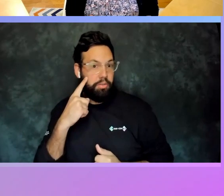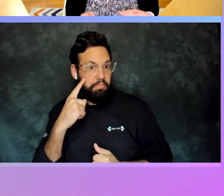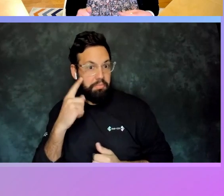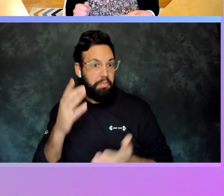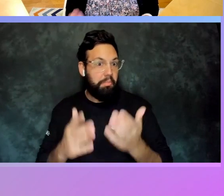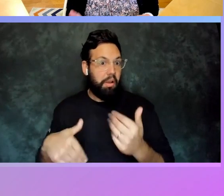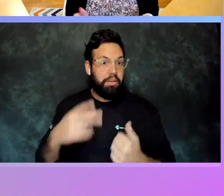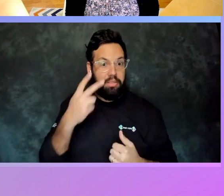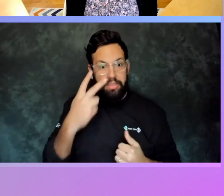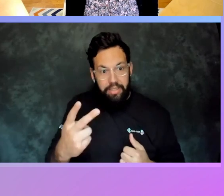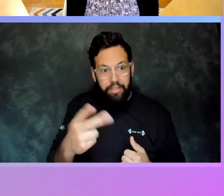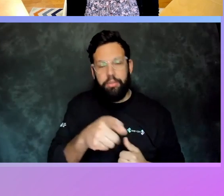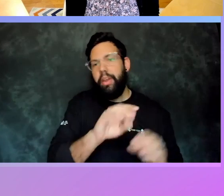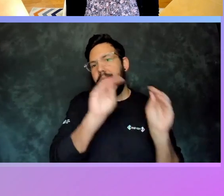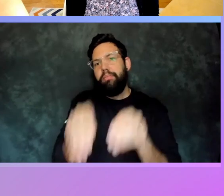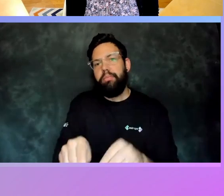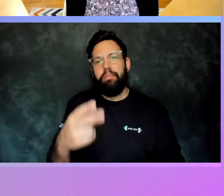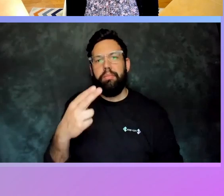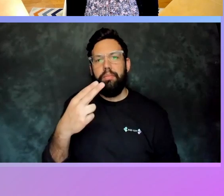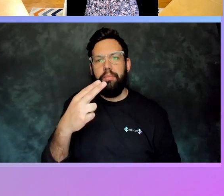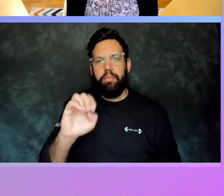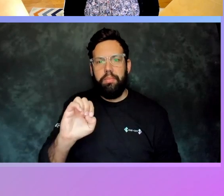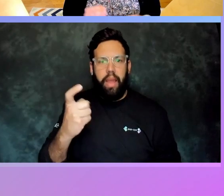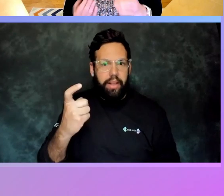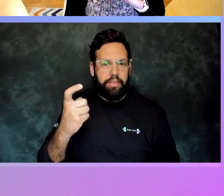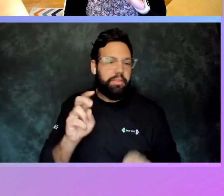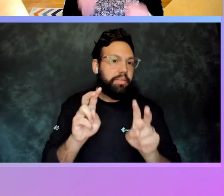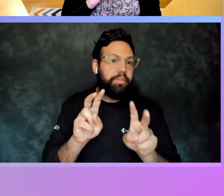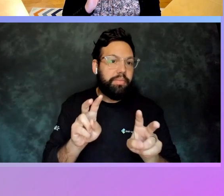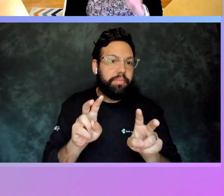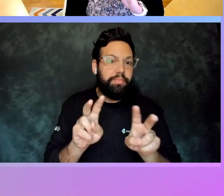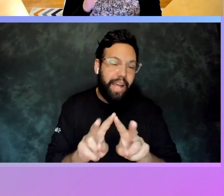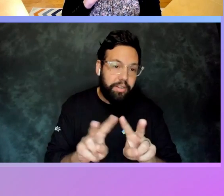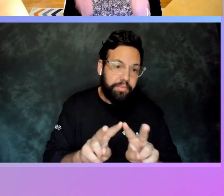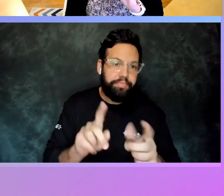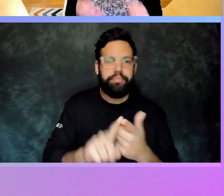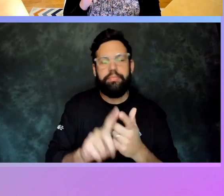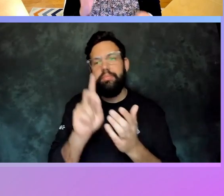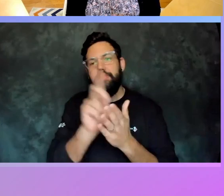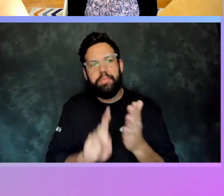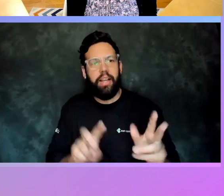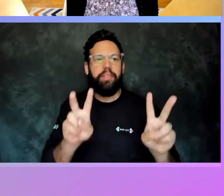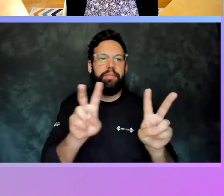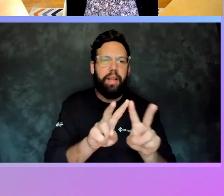First up, color contrast. Have you ever tried to read the text on the screen and found it difficult to read due to the color sitting in palette or you were a bright